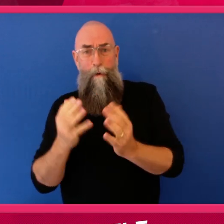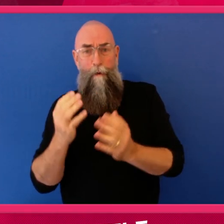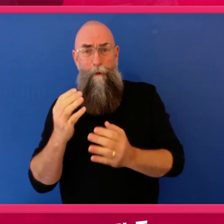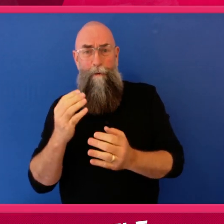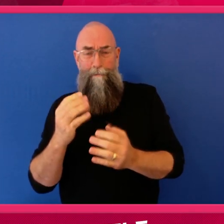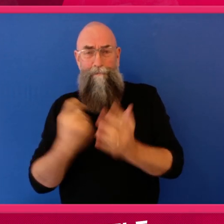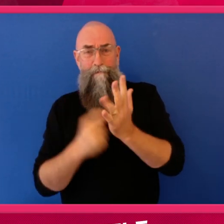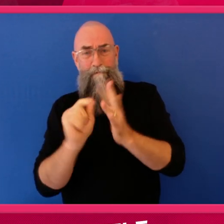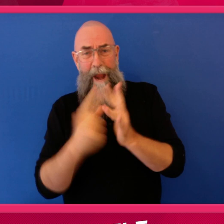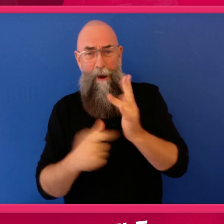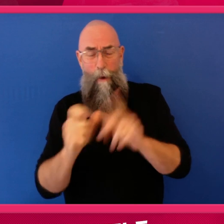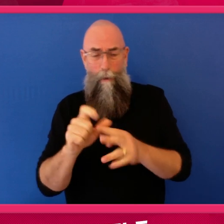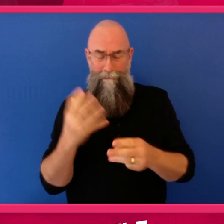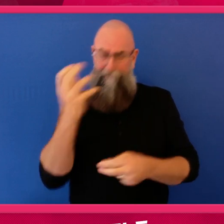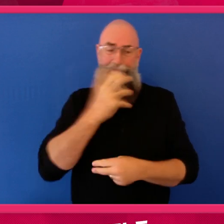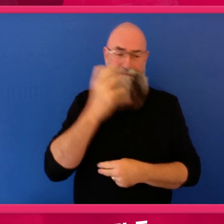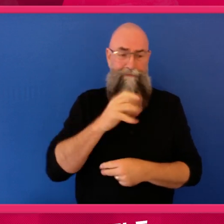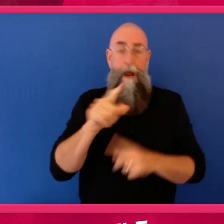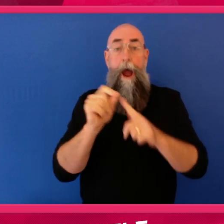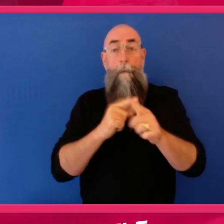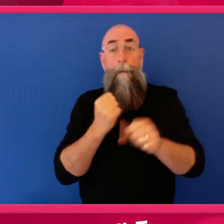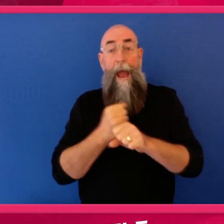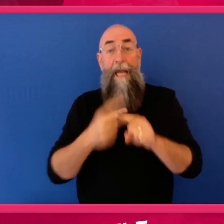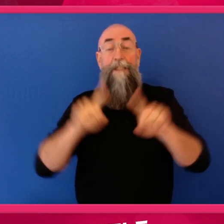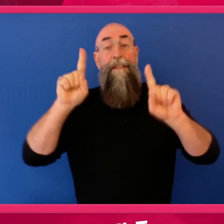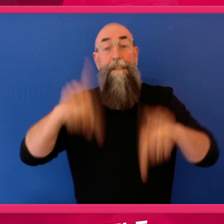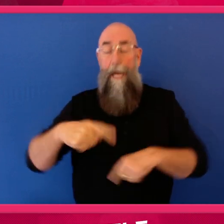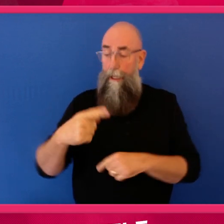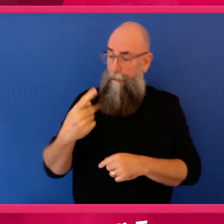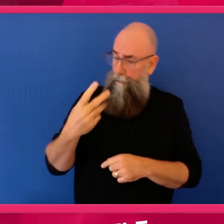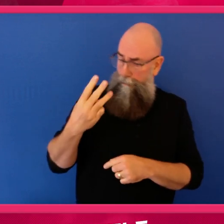she only started cycling a few years ago because she had initially set her mind to joining